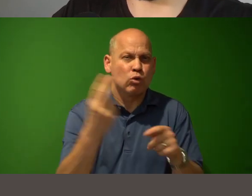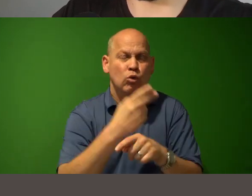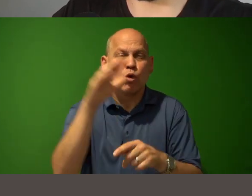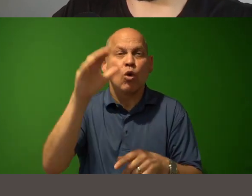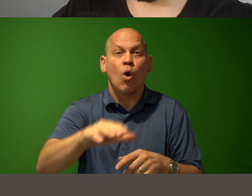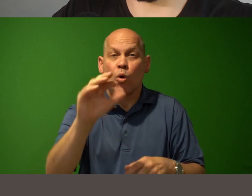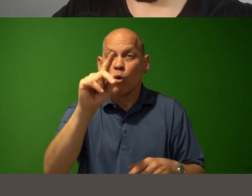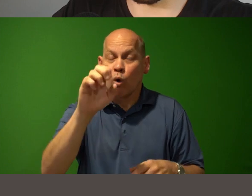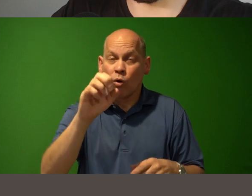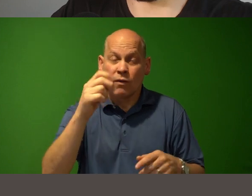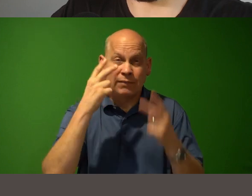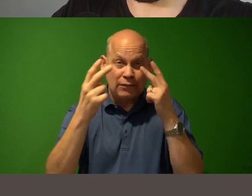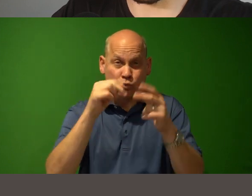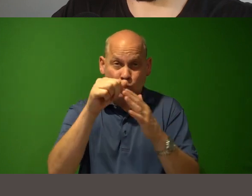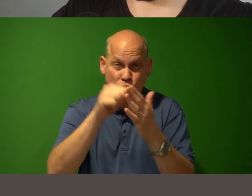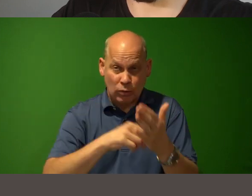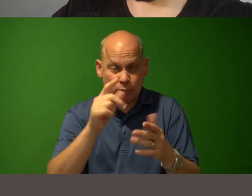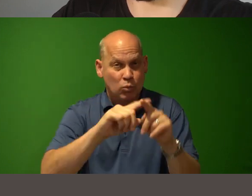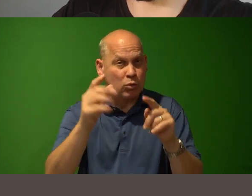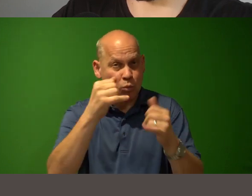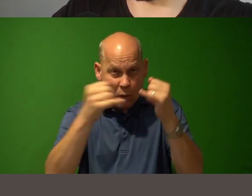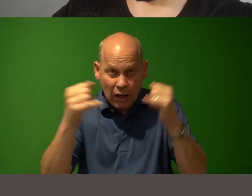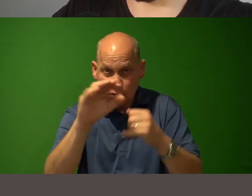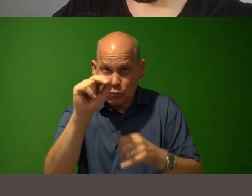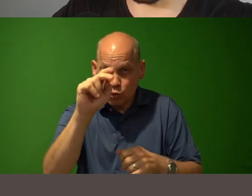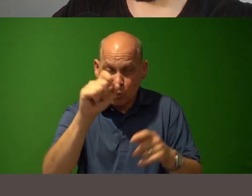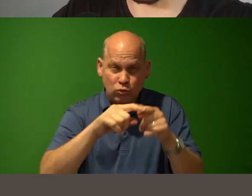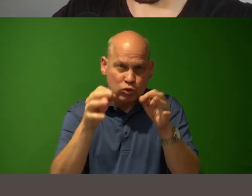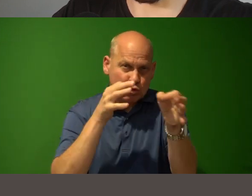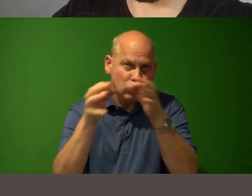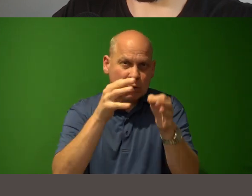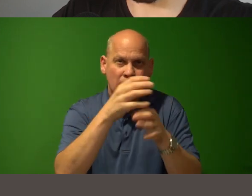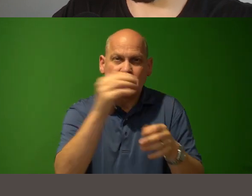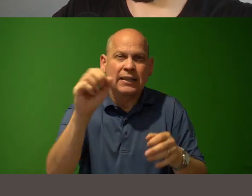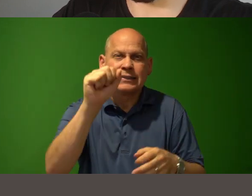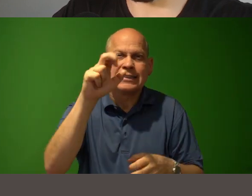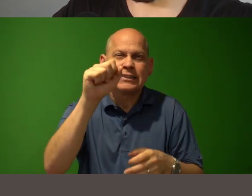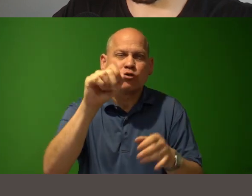low code visual scripting with wires and nodes to describe a series of steps and code.